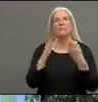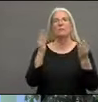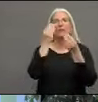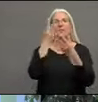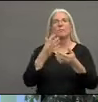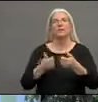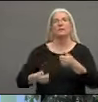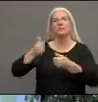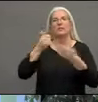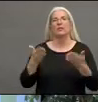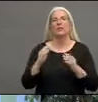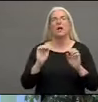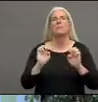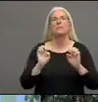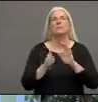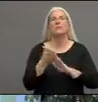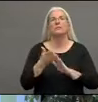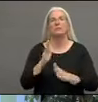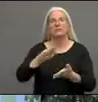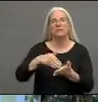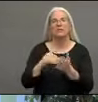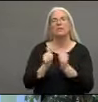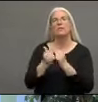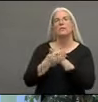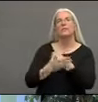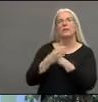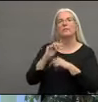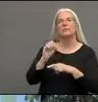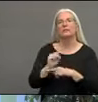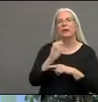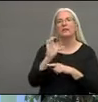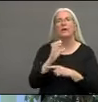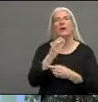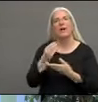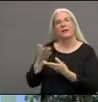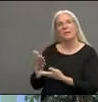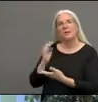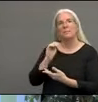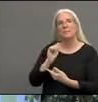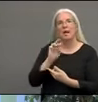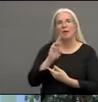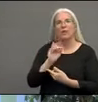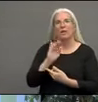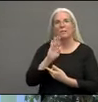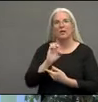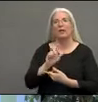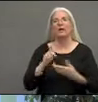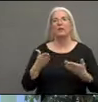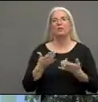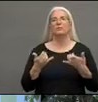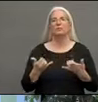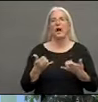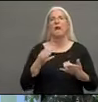with the County of Santa Clara and Maribel Martinez is in the house today and in just a moment we're gonna be answering some of your questions